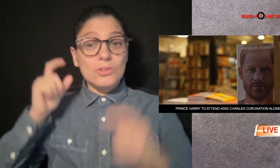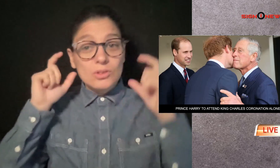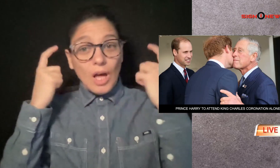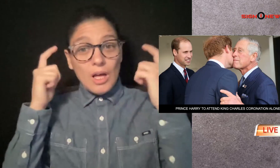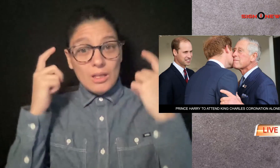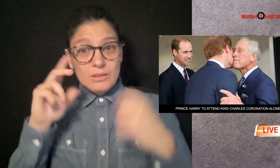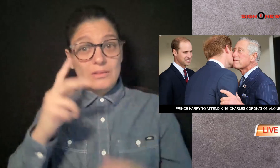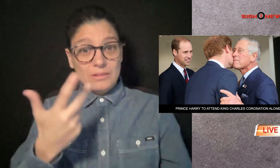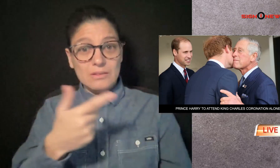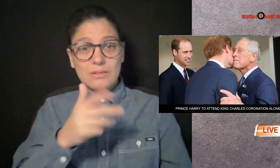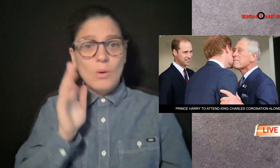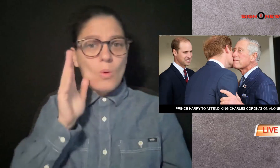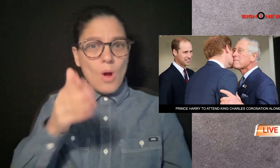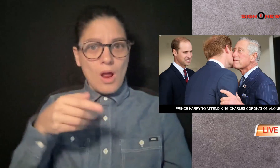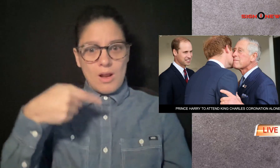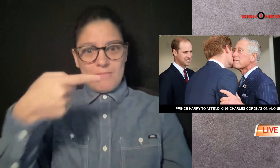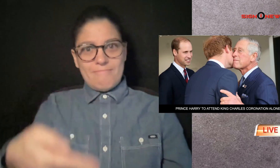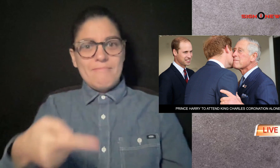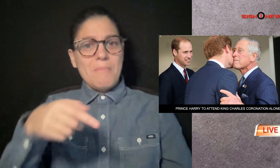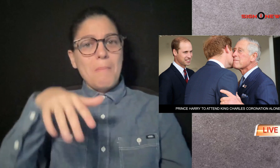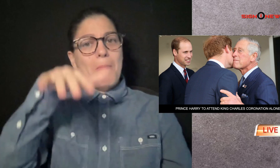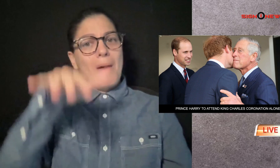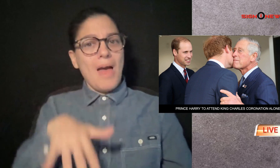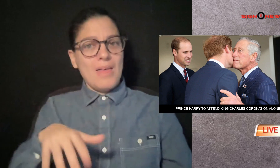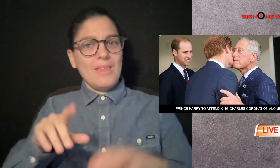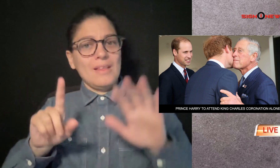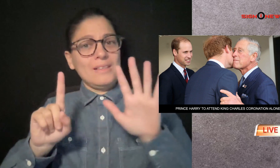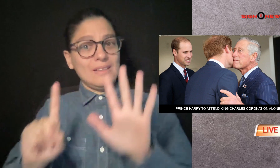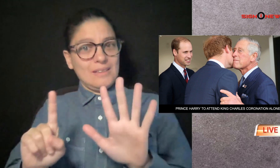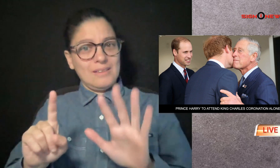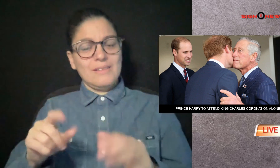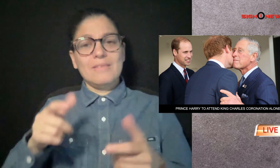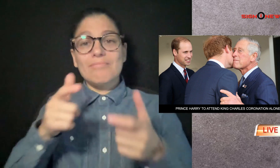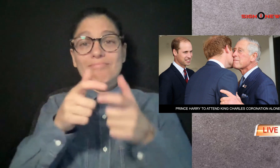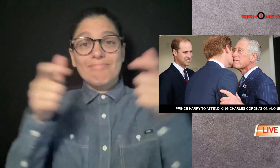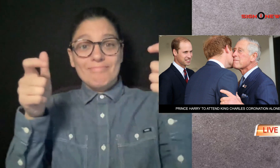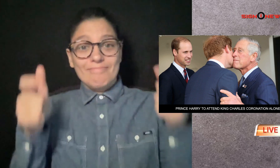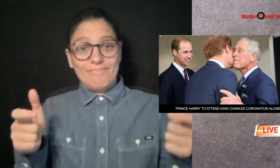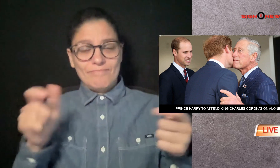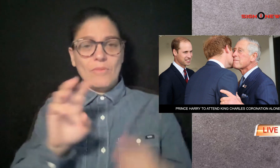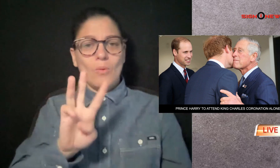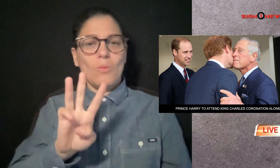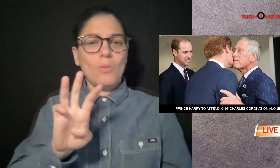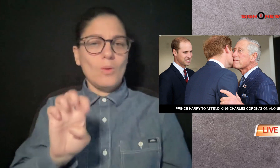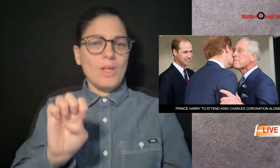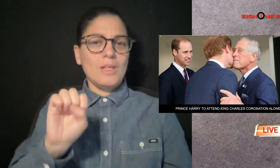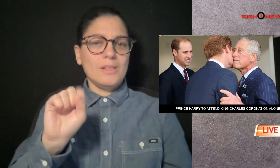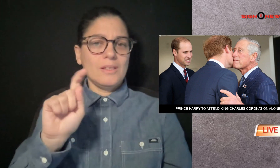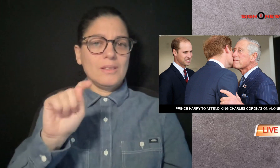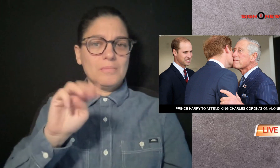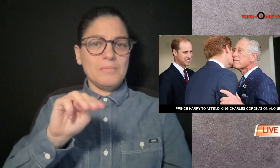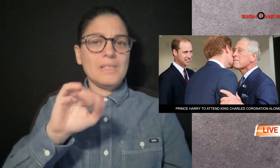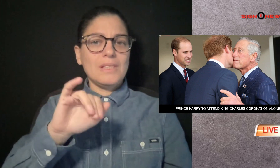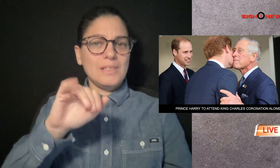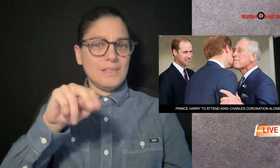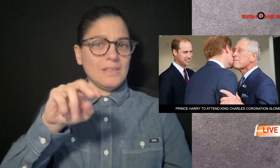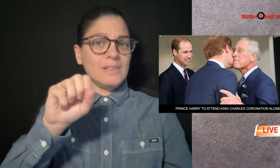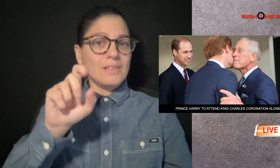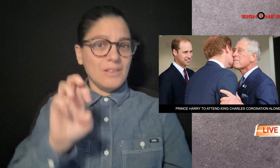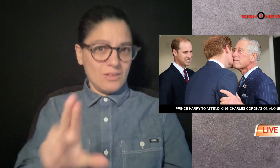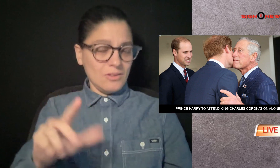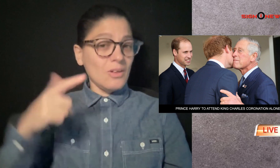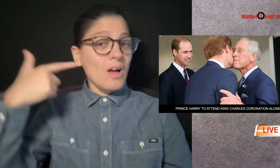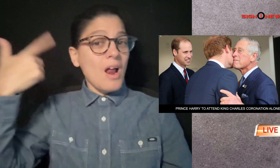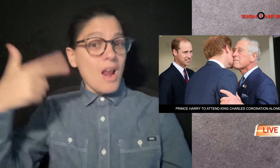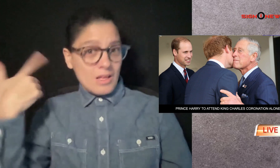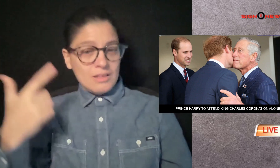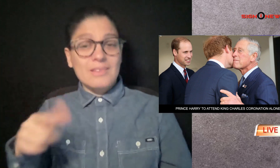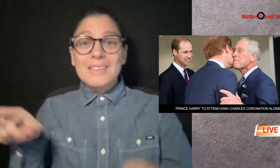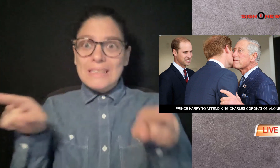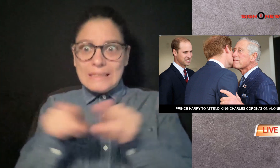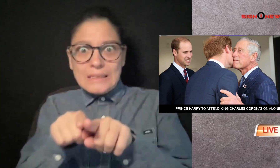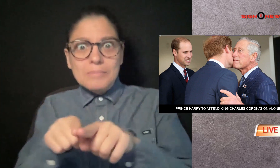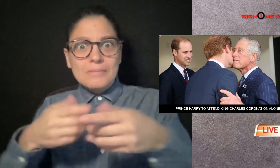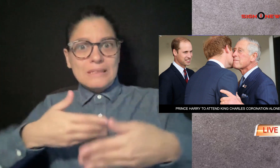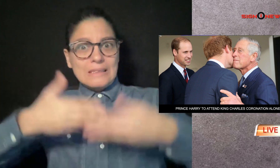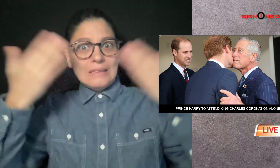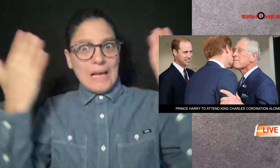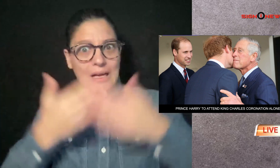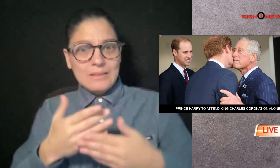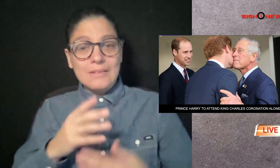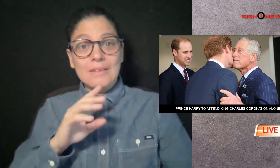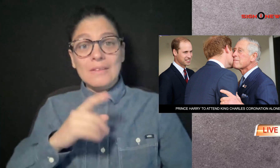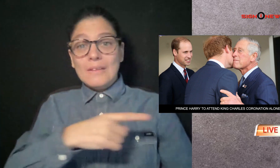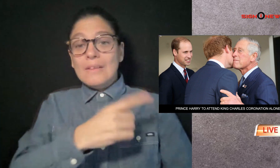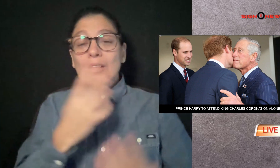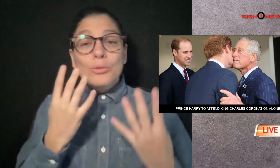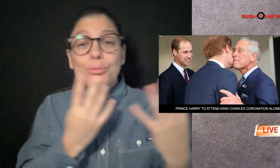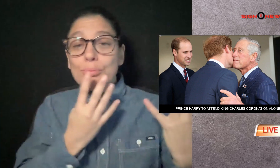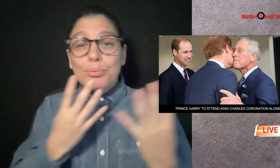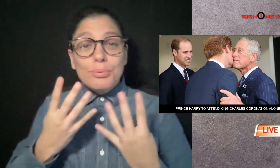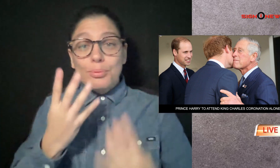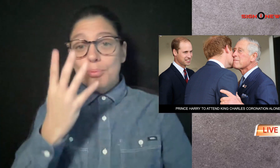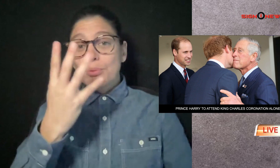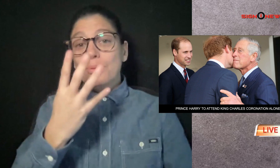coronation is set for May 6 at Westminster Abbey in London that's also the date of Prince